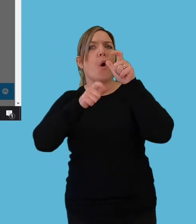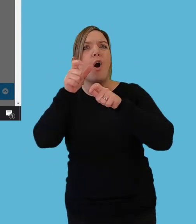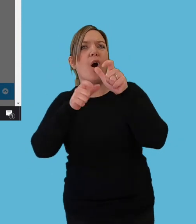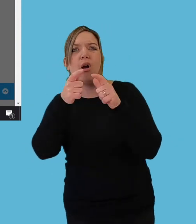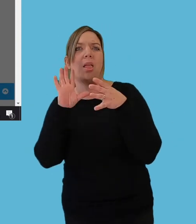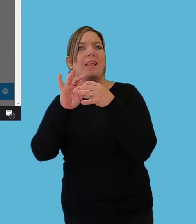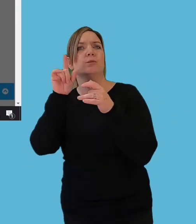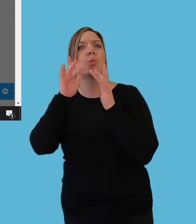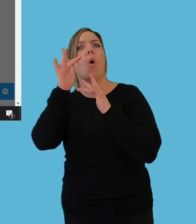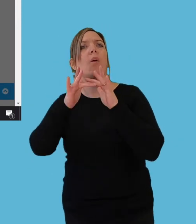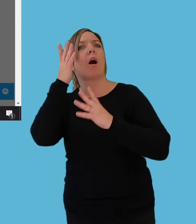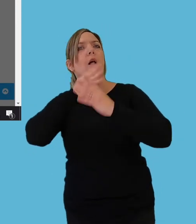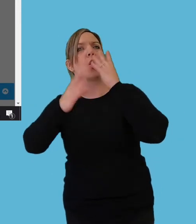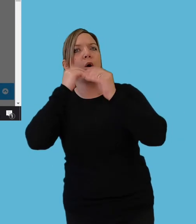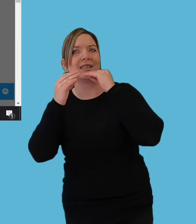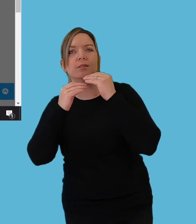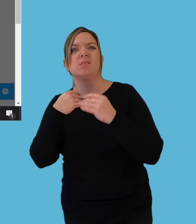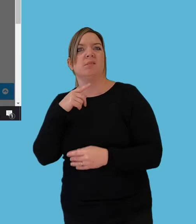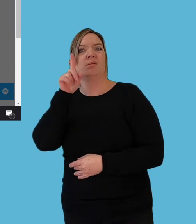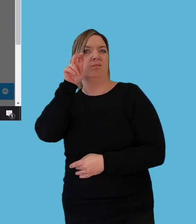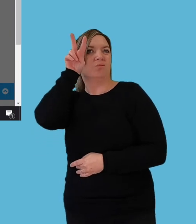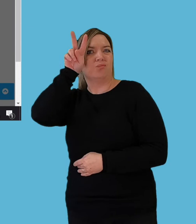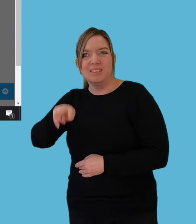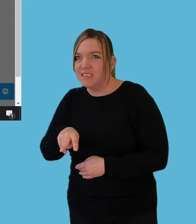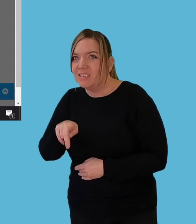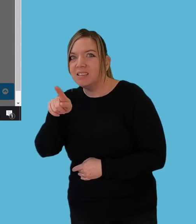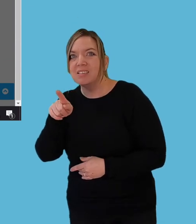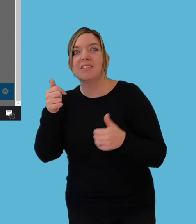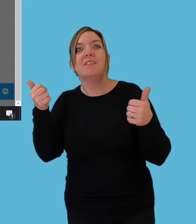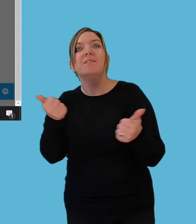glossary of words used in online learning, and I can scroll down and read that.